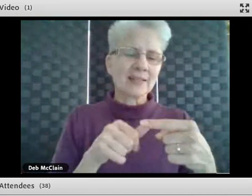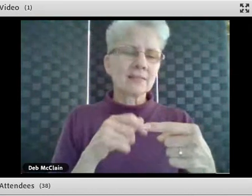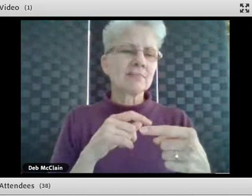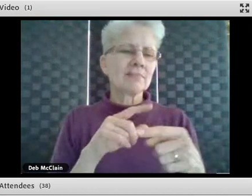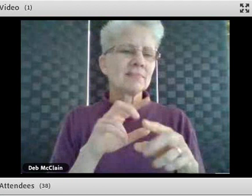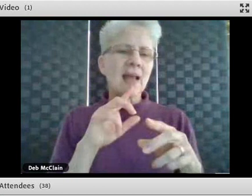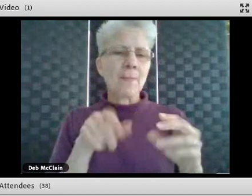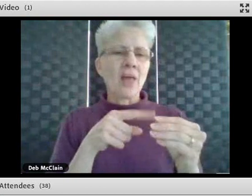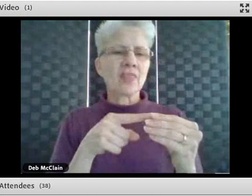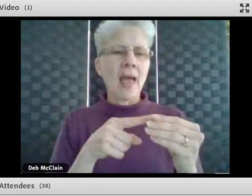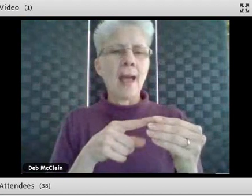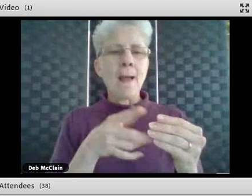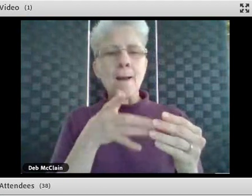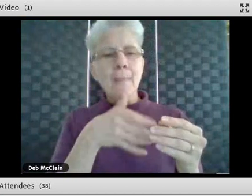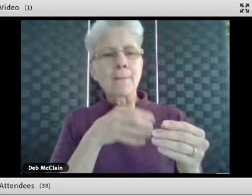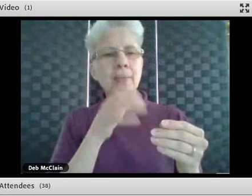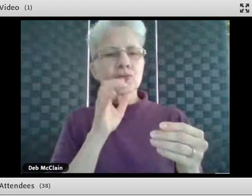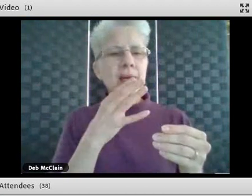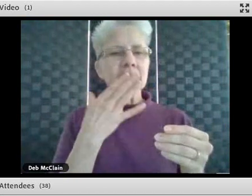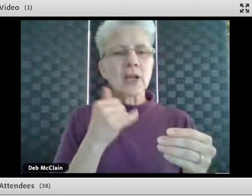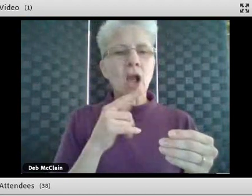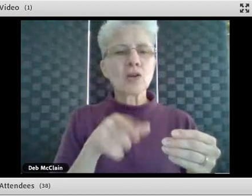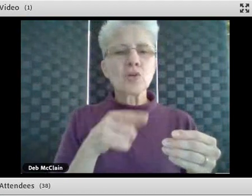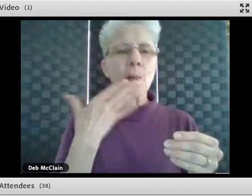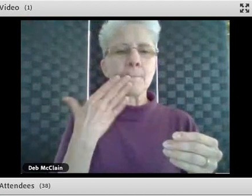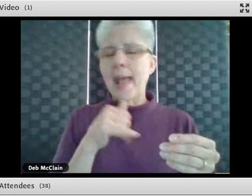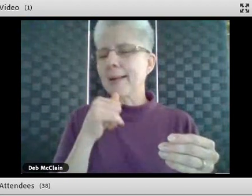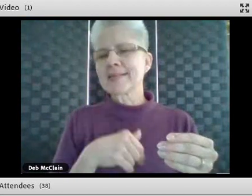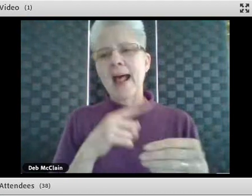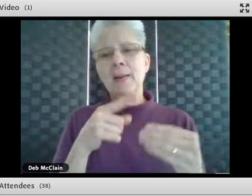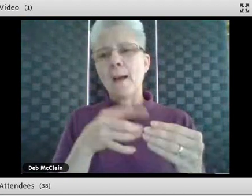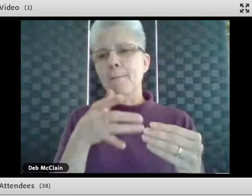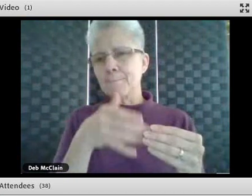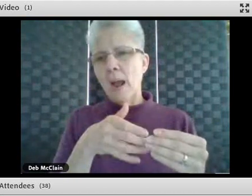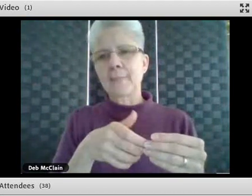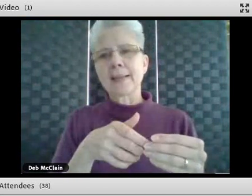"Mommy Drinks Because You're Bad" -- that's not about mommy's alcohol problems,